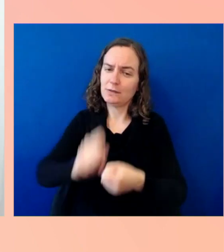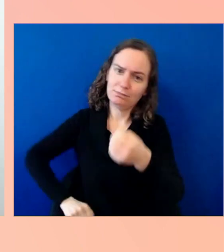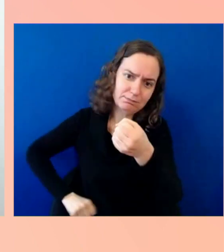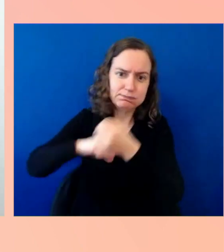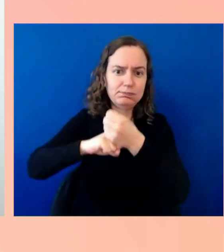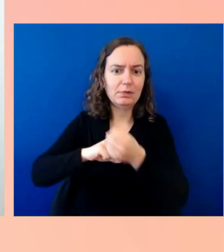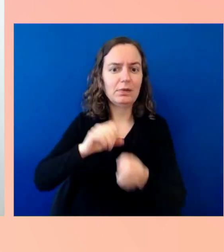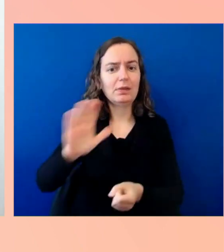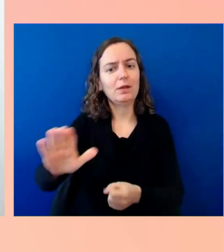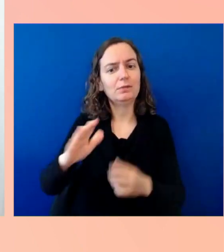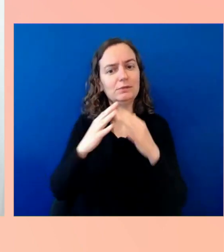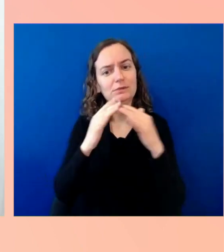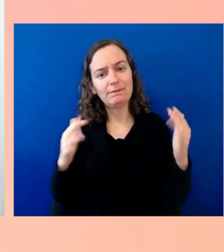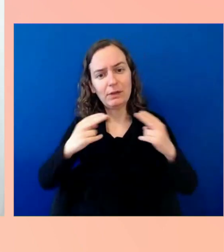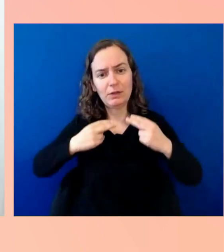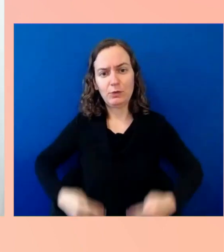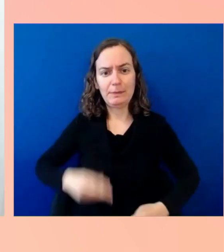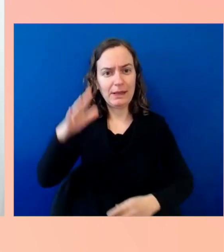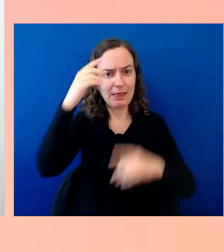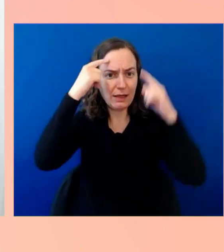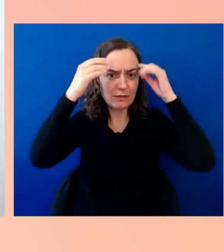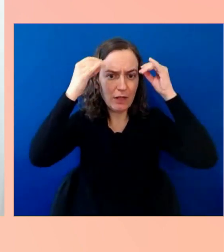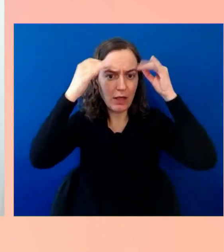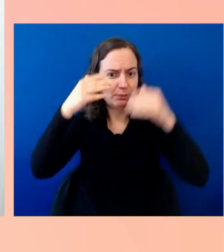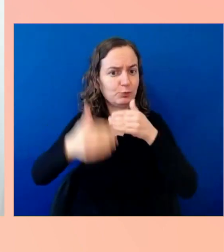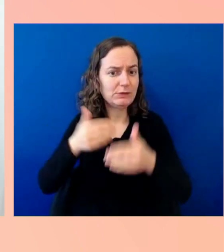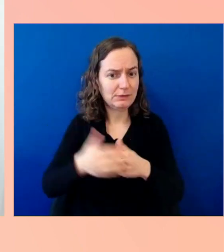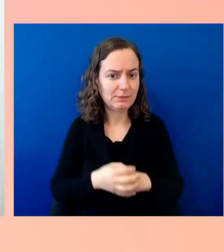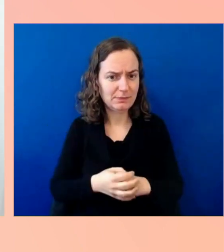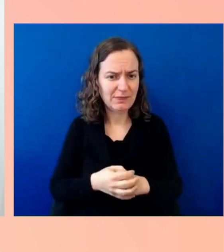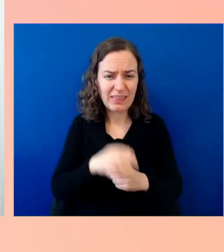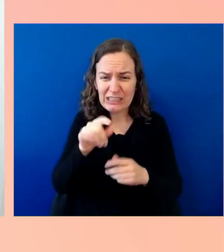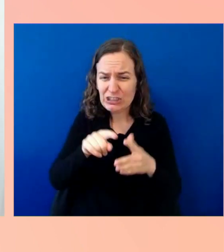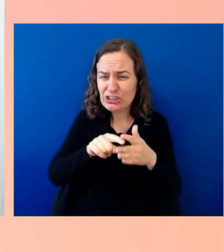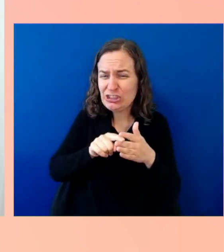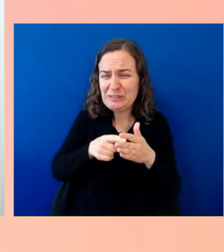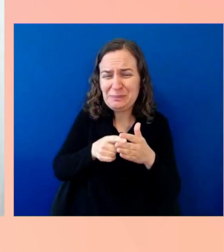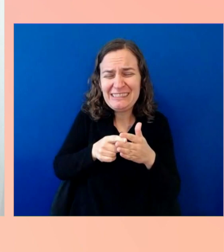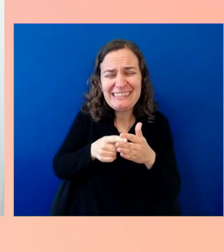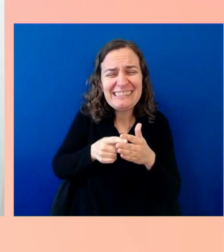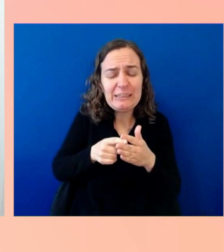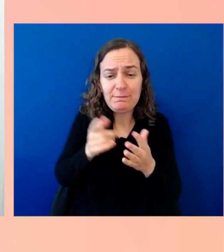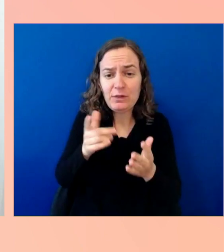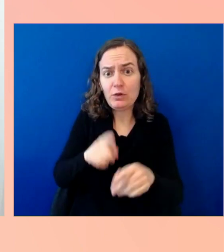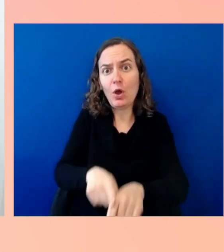We're just at the beginning of this long journey and we will continue to work with our research partners and